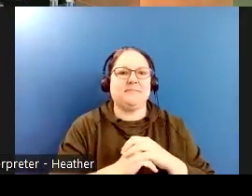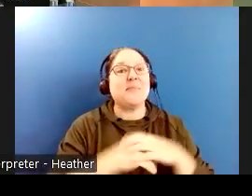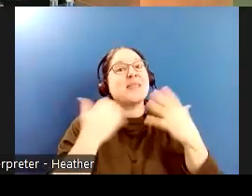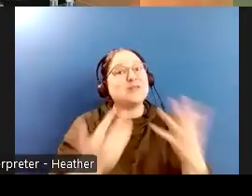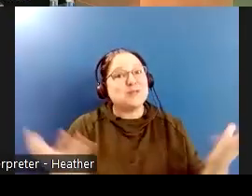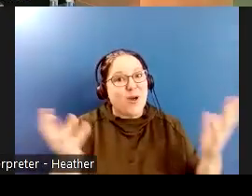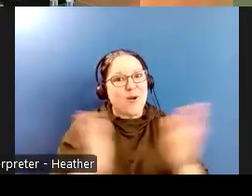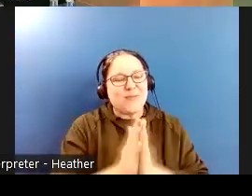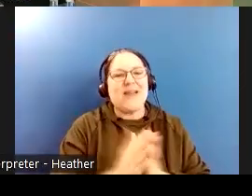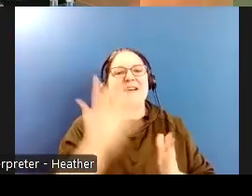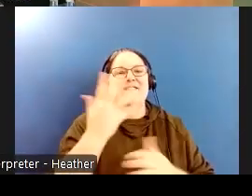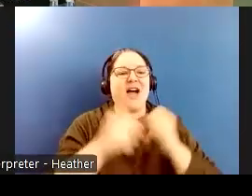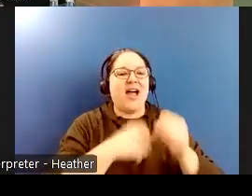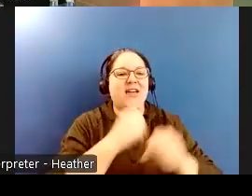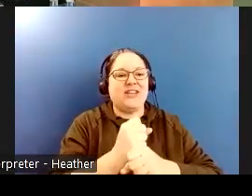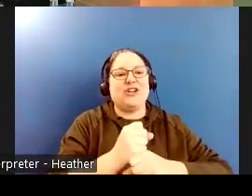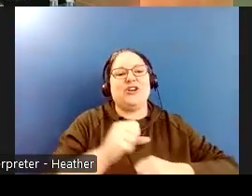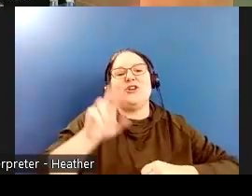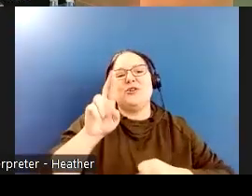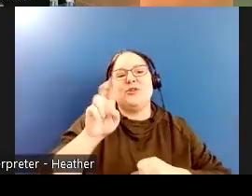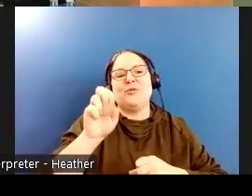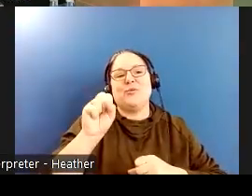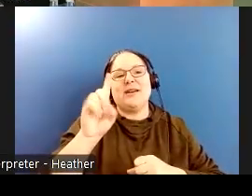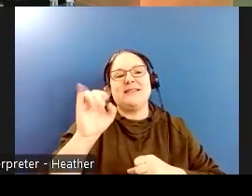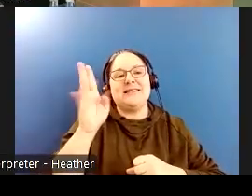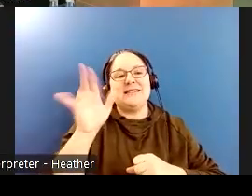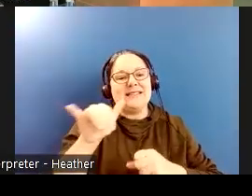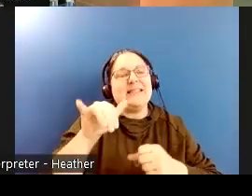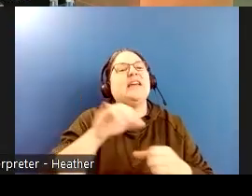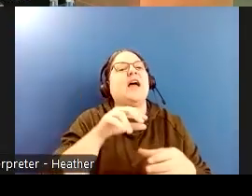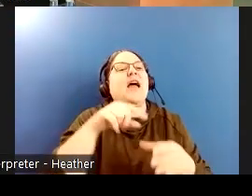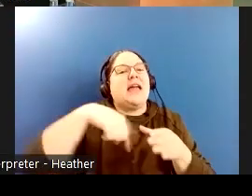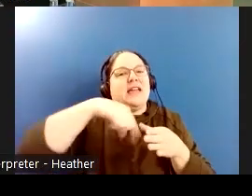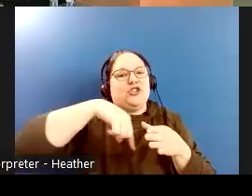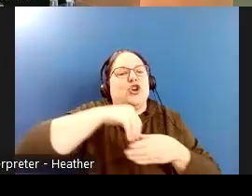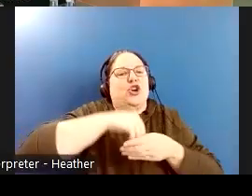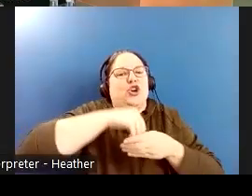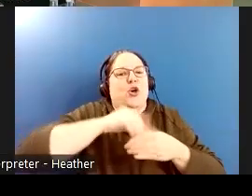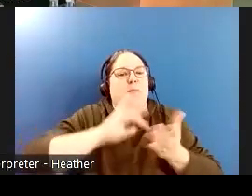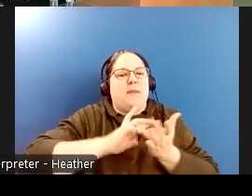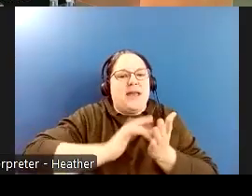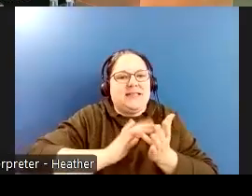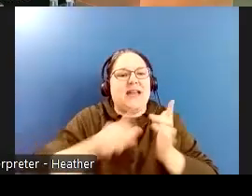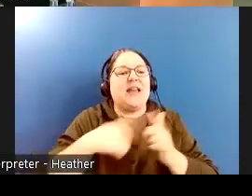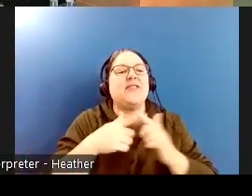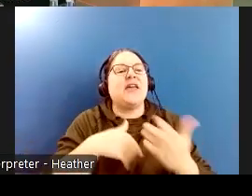residency um internal medicine psychiatry I come to Mount Sinai Hospital in New York City and I